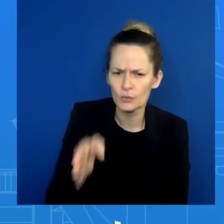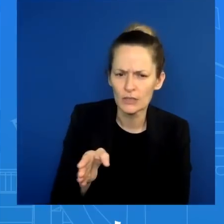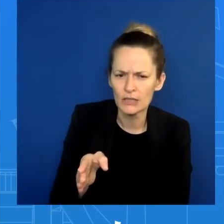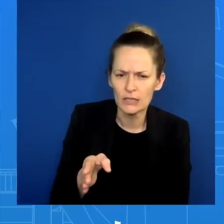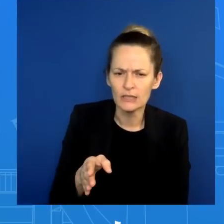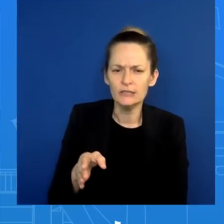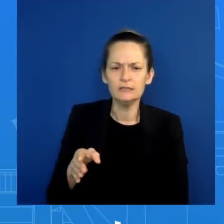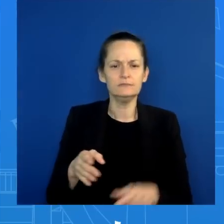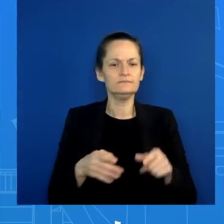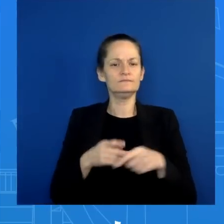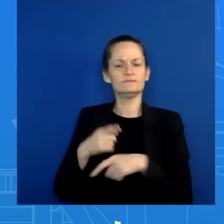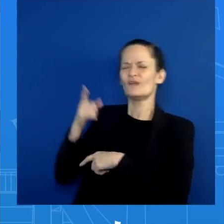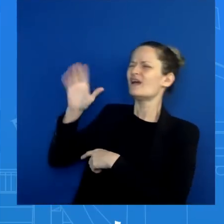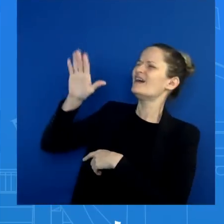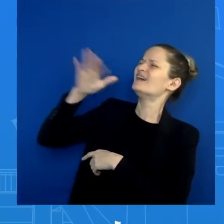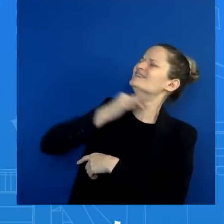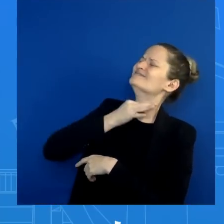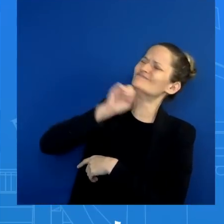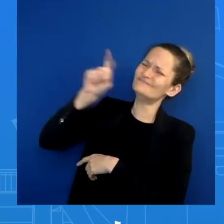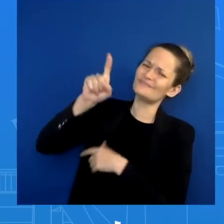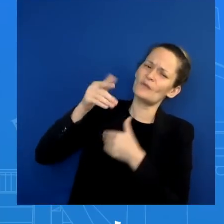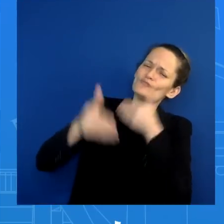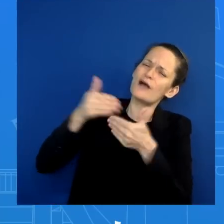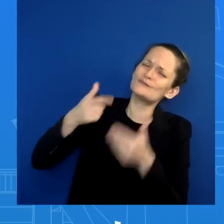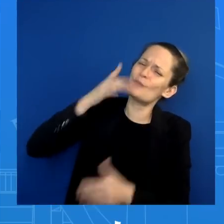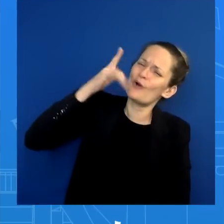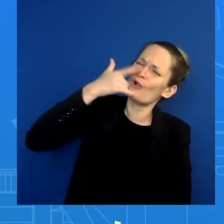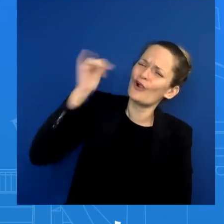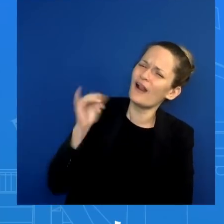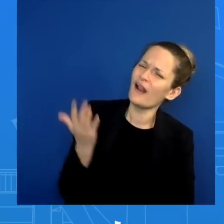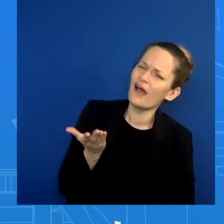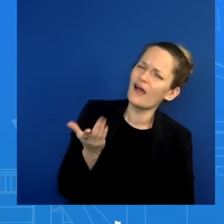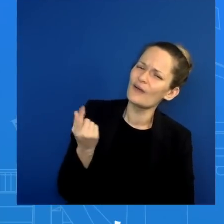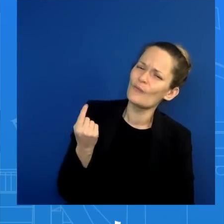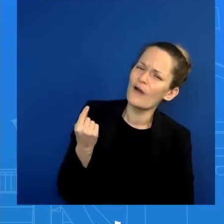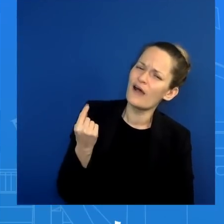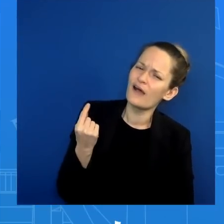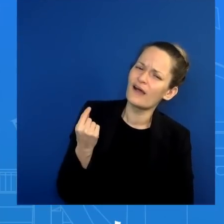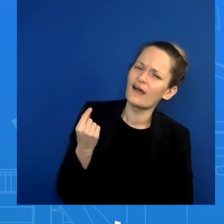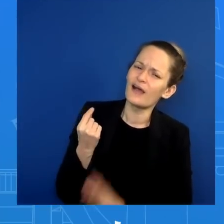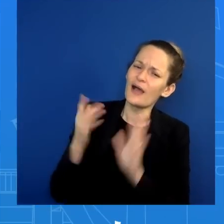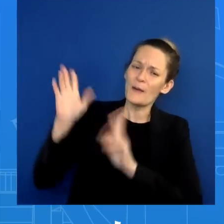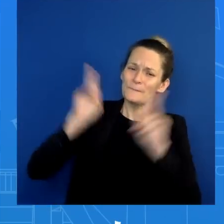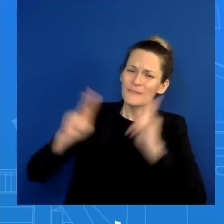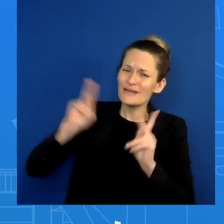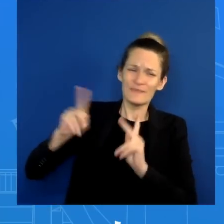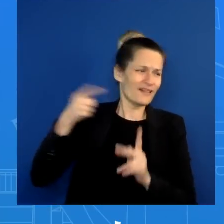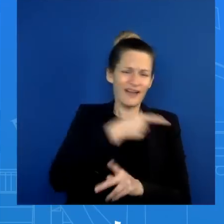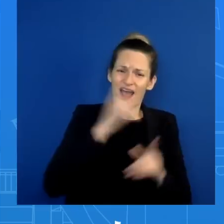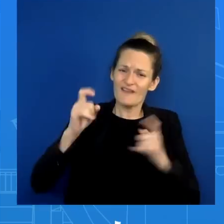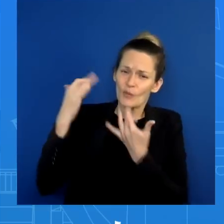if they have to wait for these forms and they have to apply to hear back. Can you guarantee that everyone who qualifies